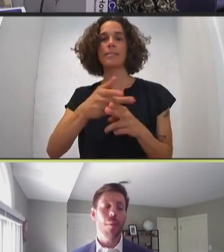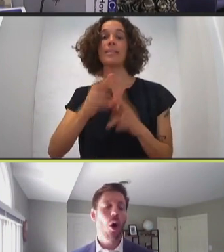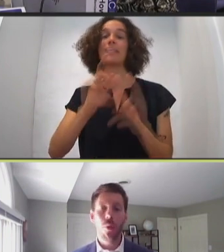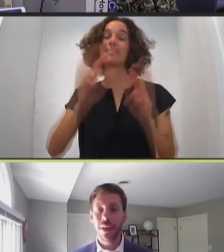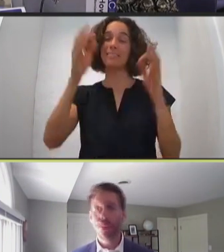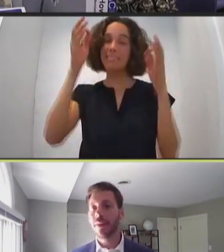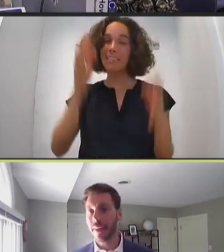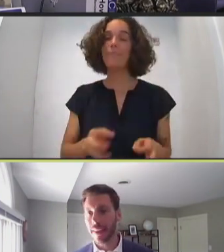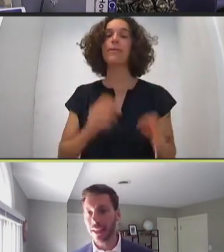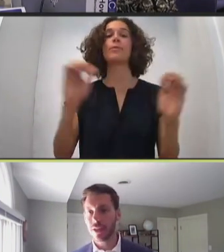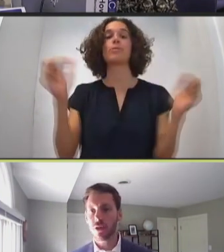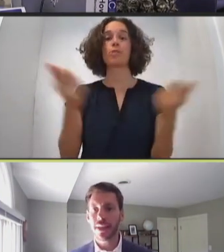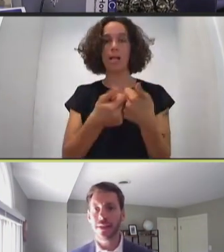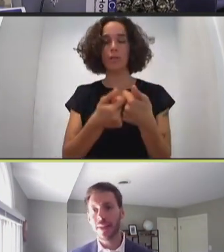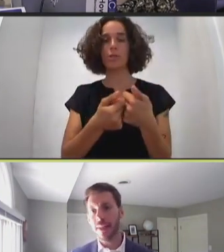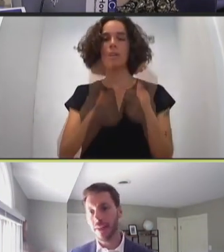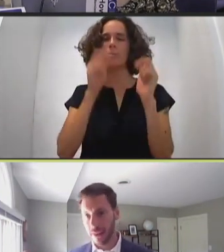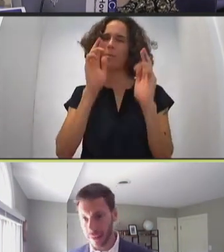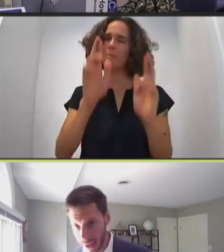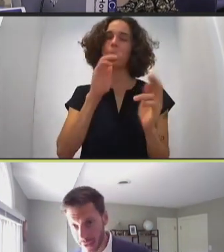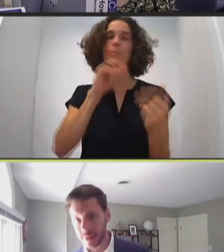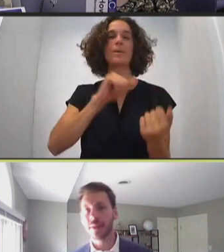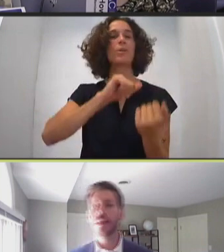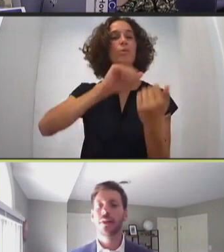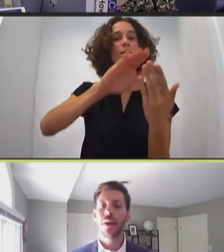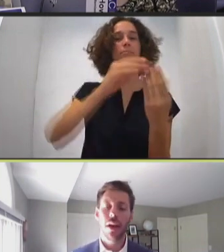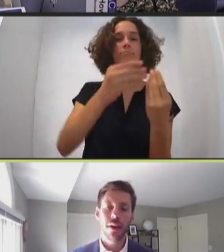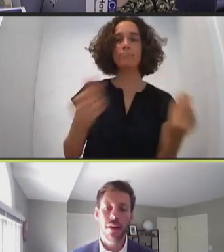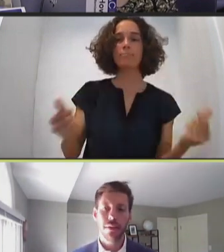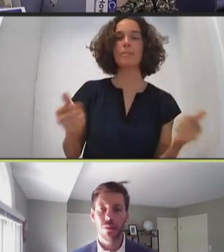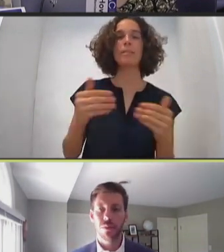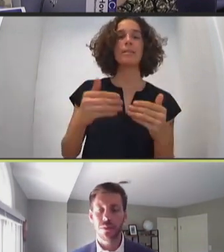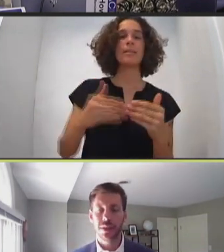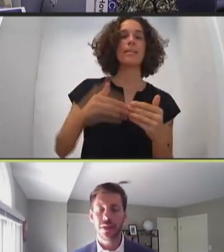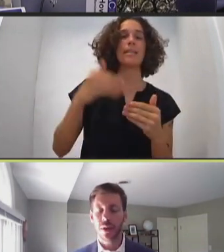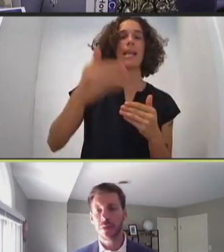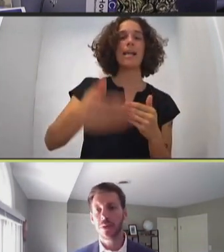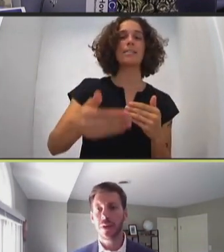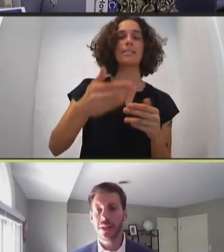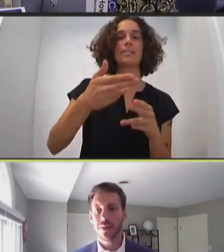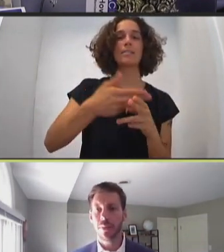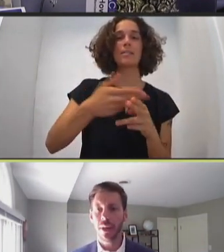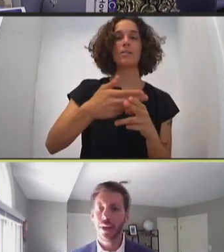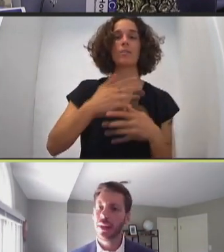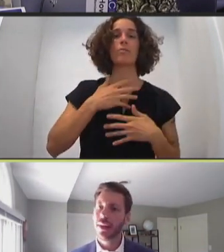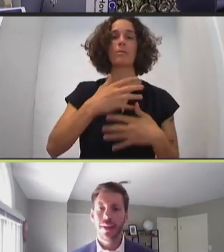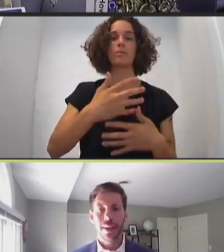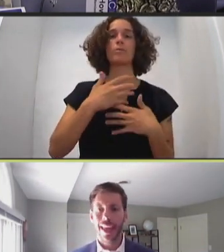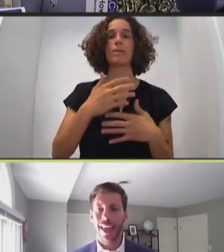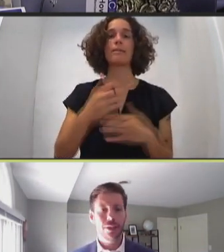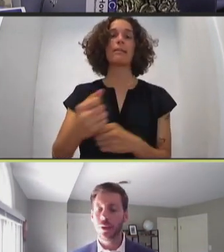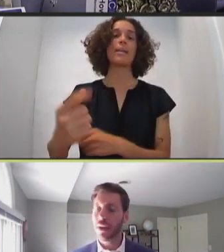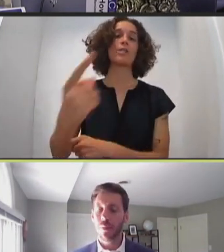I'm hoping that that gets addressed in the next season or respiratory season. But no doubt about